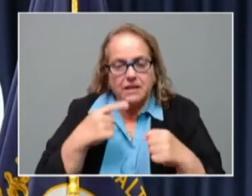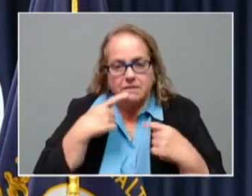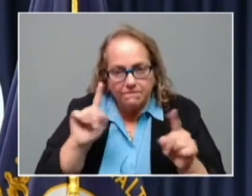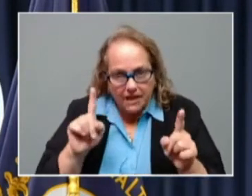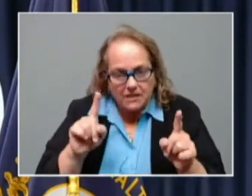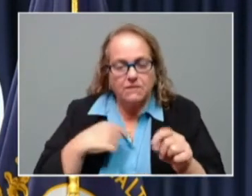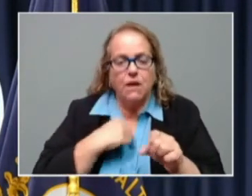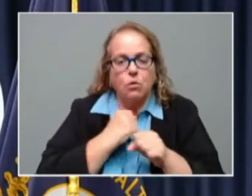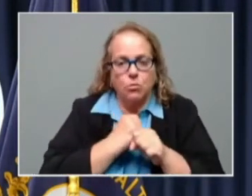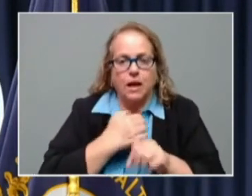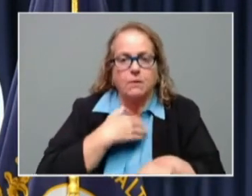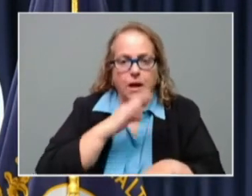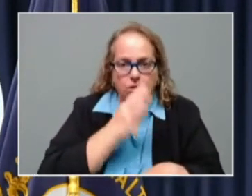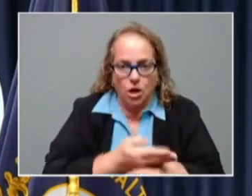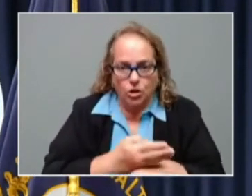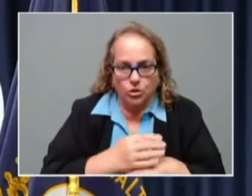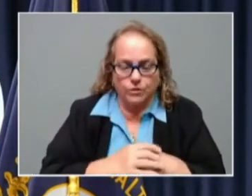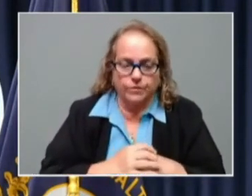christian hauser WKRC.